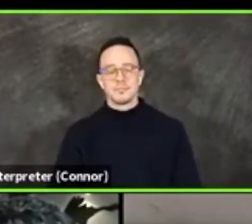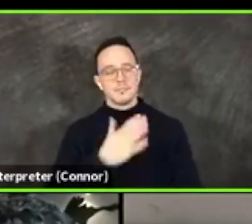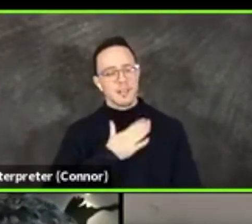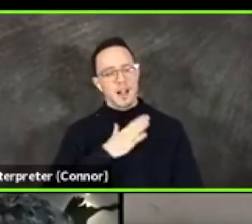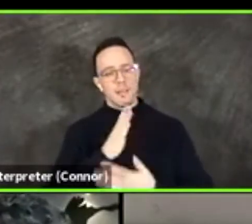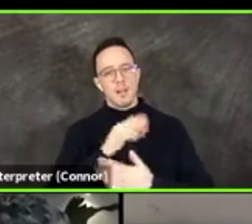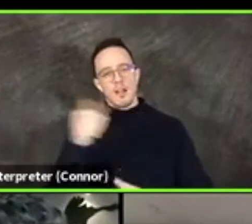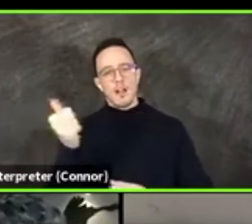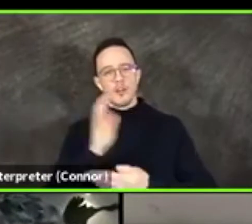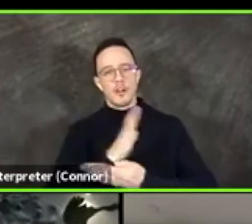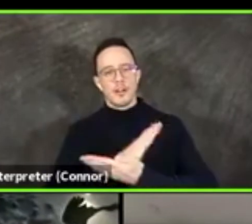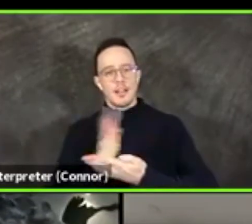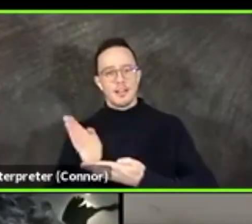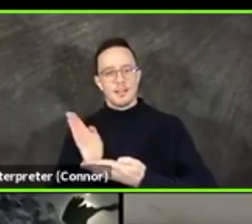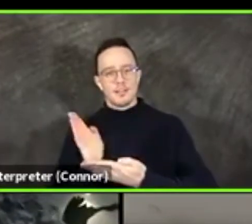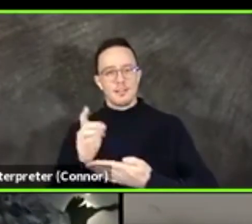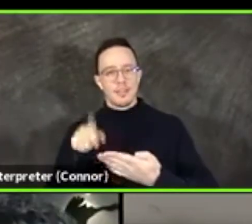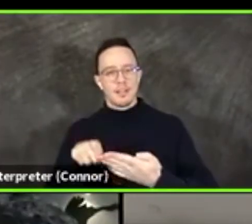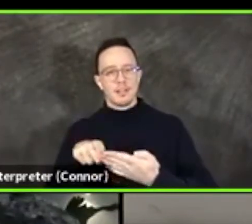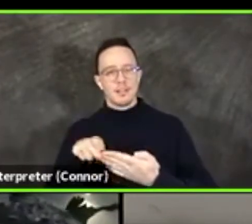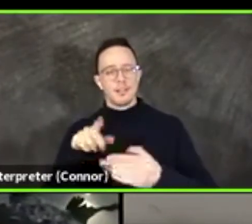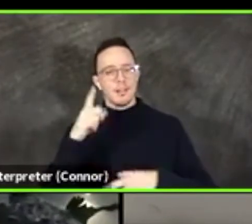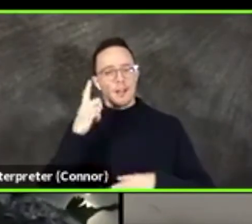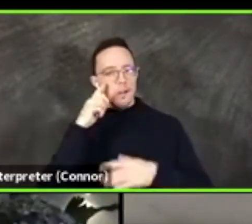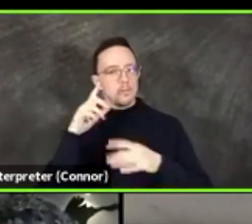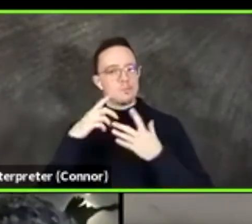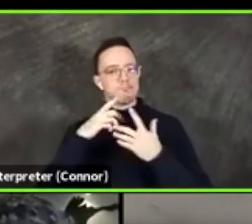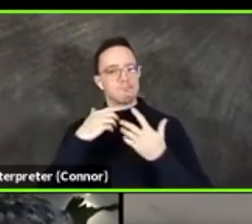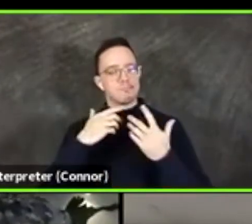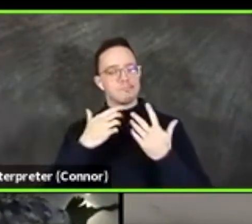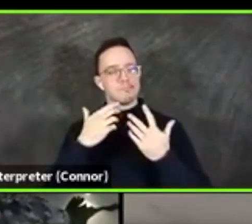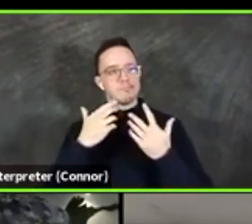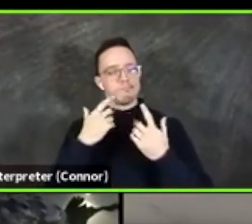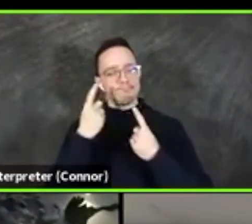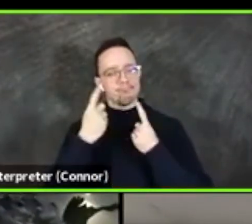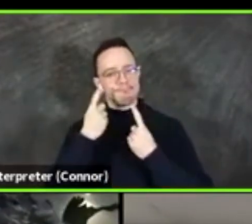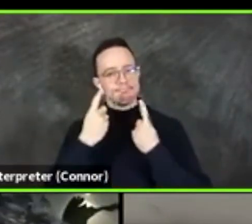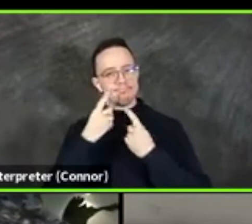THE CONTINUANCE, OF MY OWN INTEREST